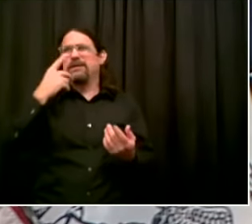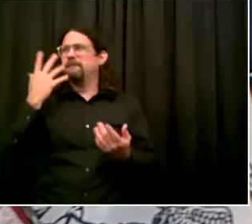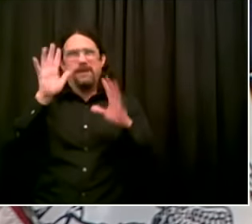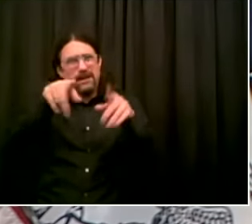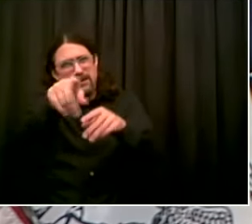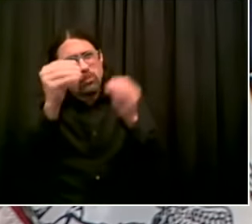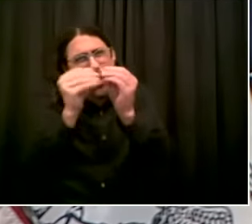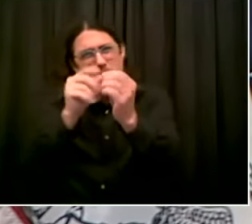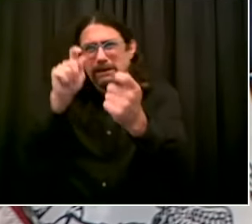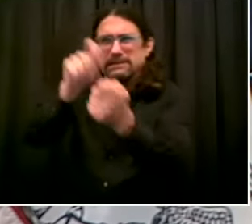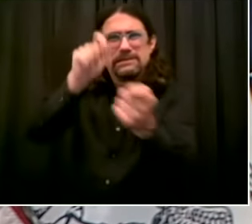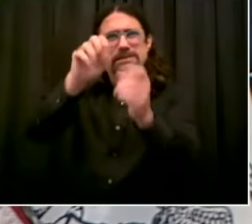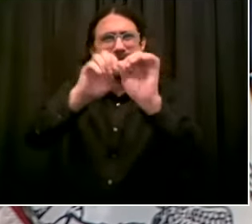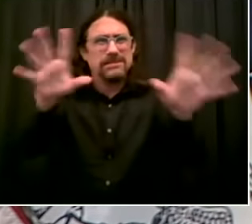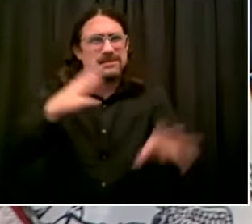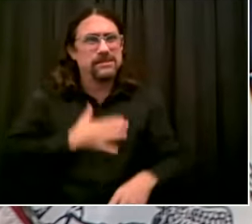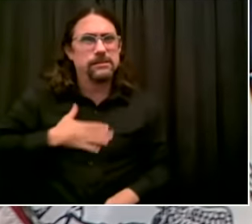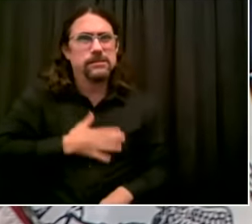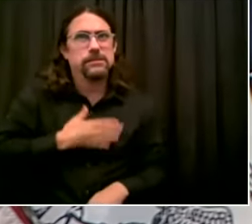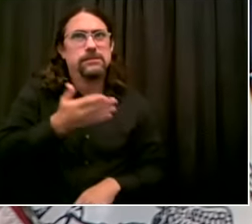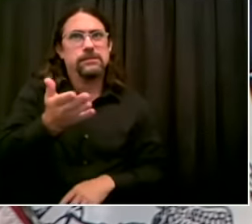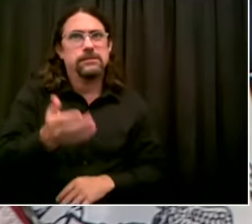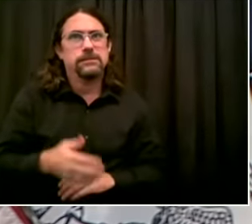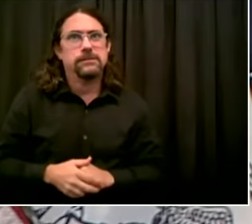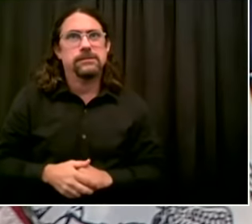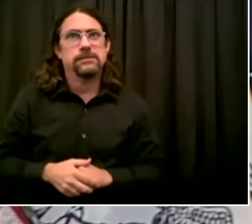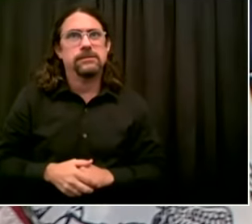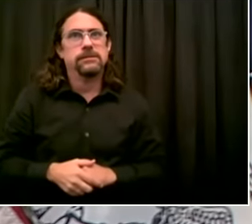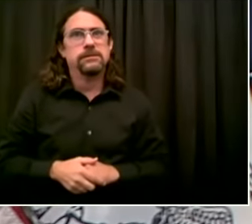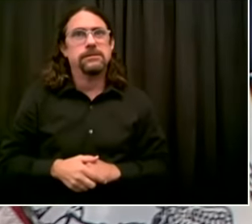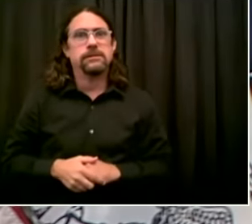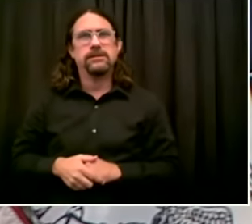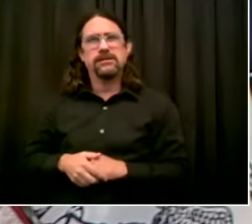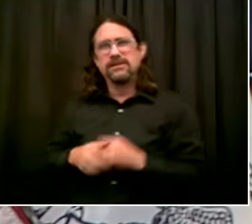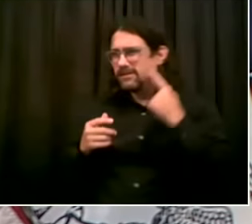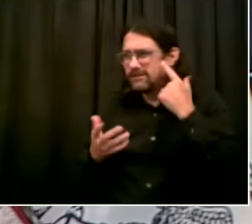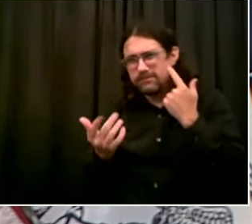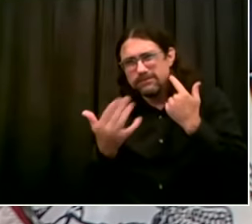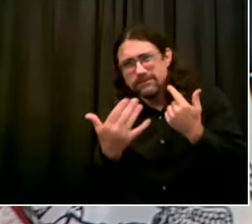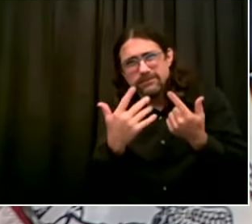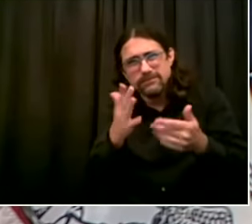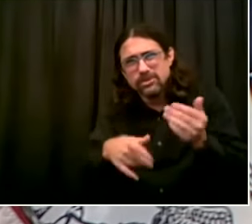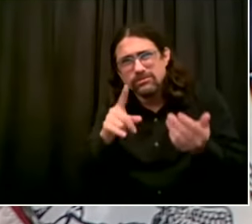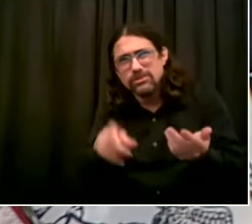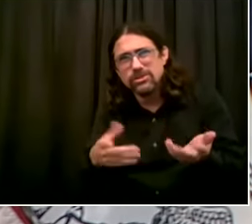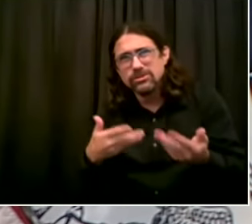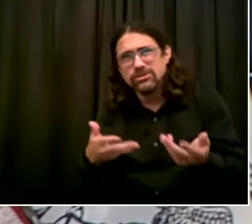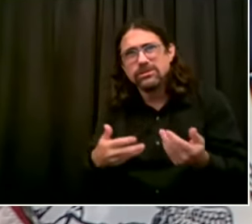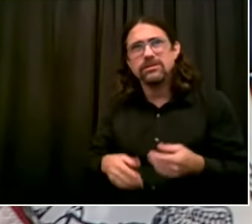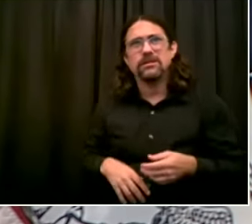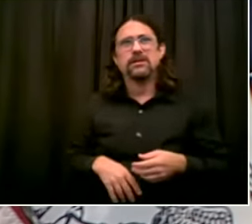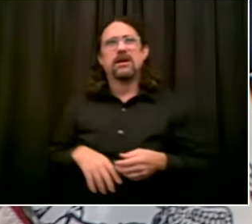HALT OF ANY TIACVITY, IS TO MITIGATE AND